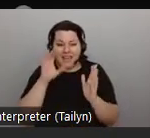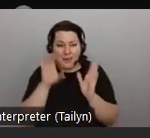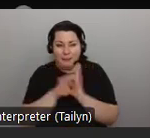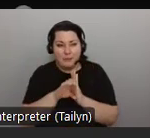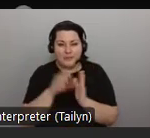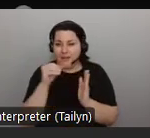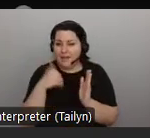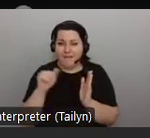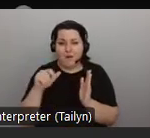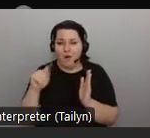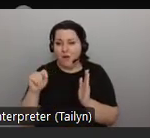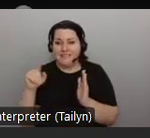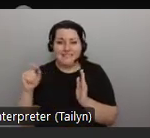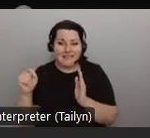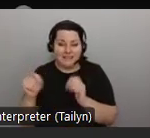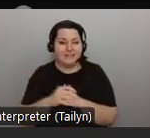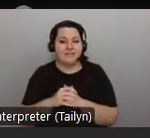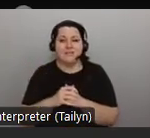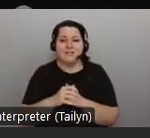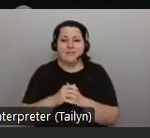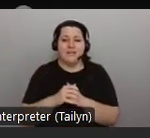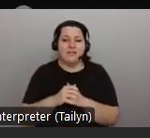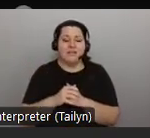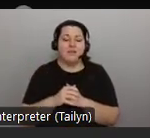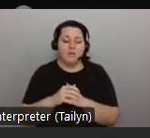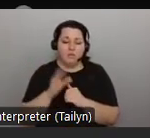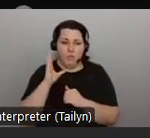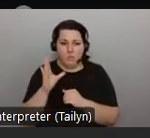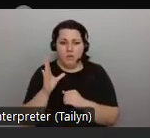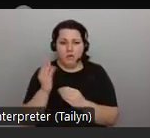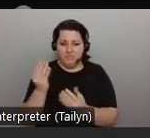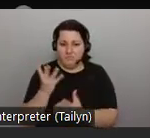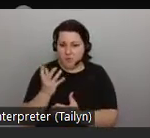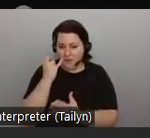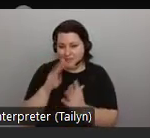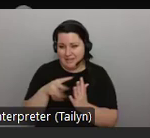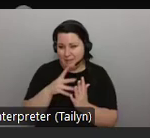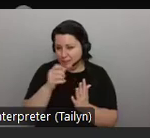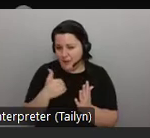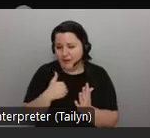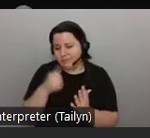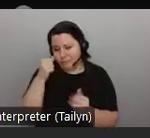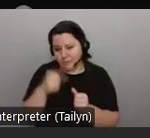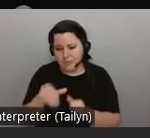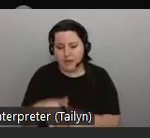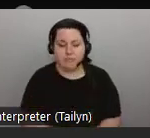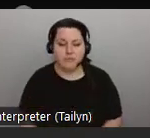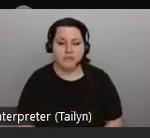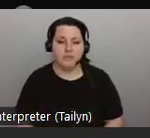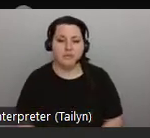never color contrast, it tells us, hey, your image doesn't have alt text,